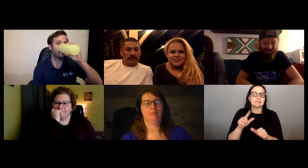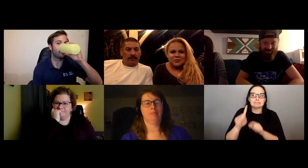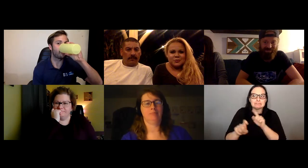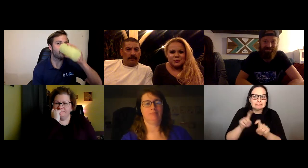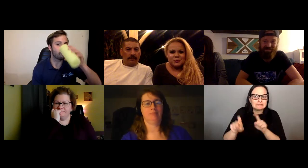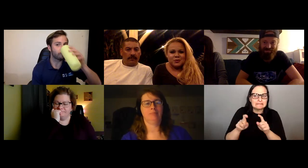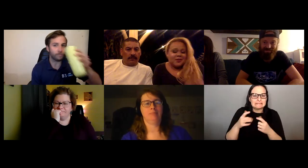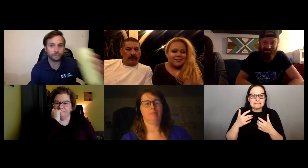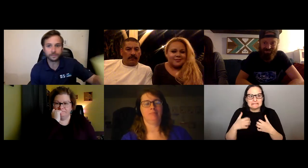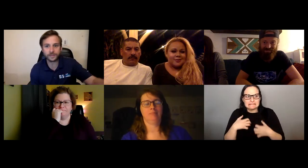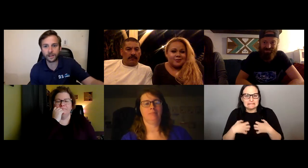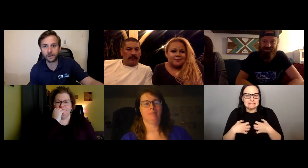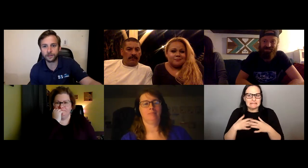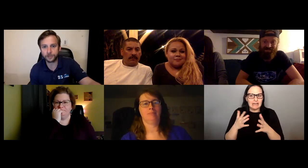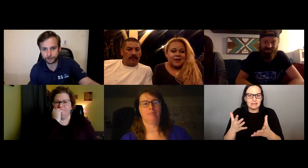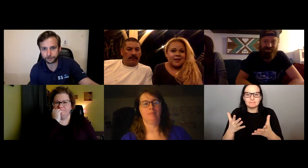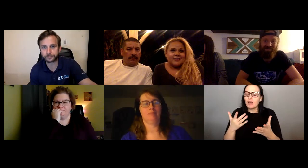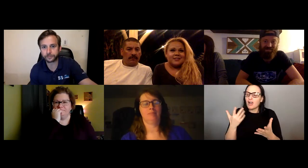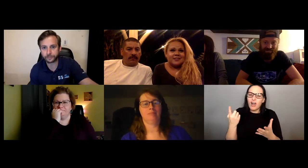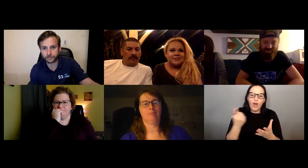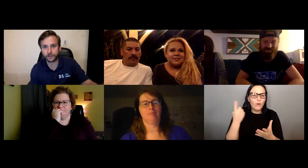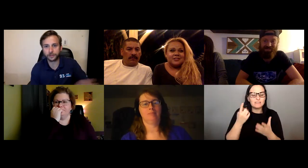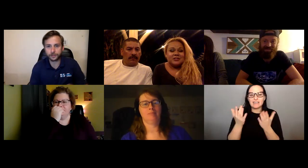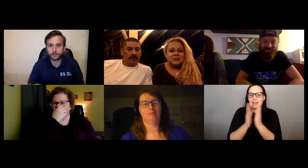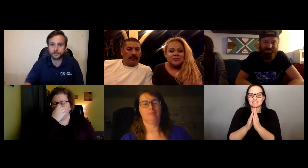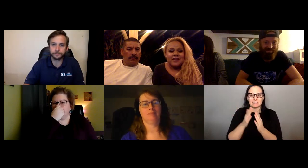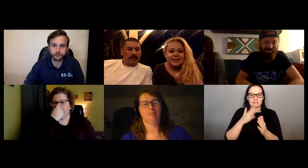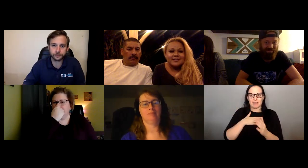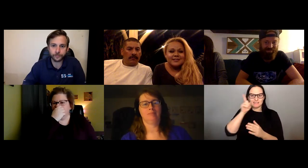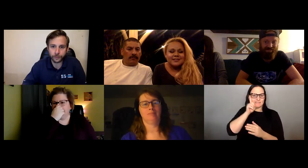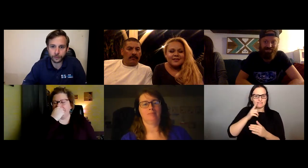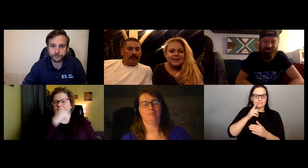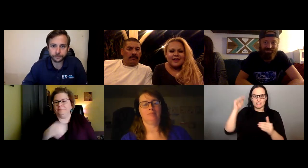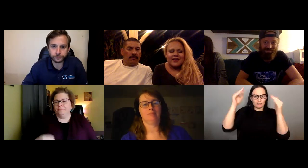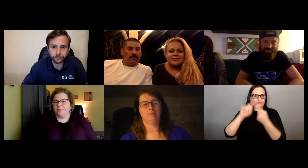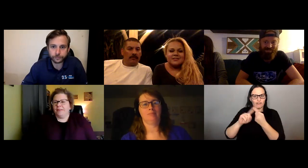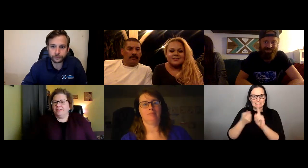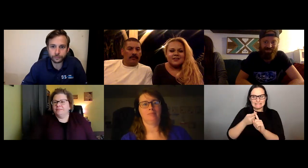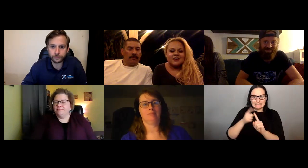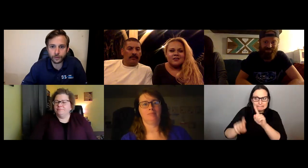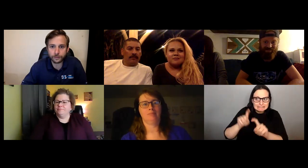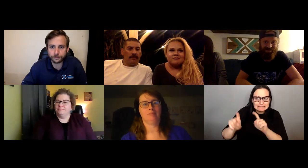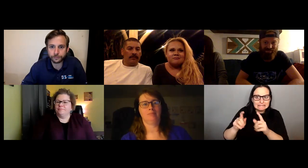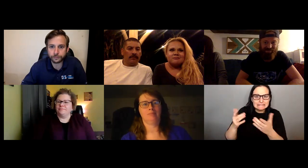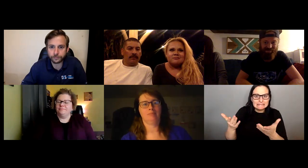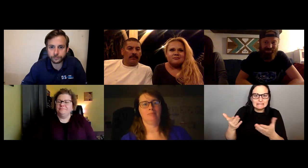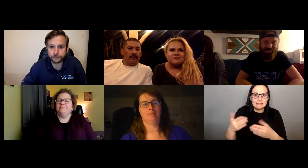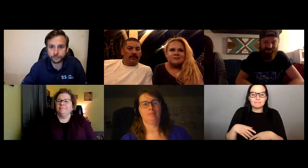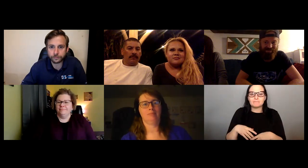to you know my deaf